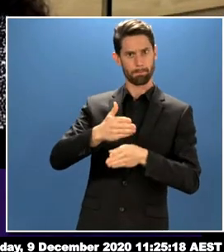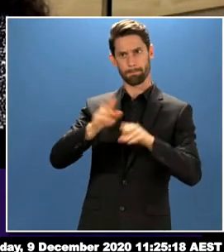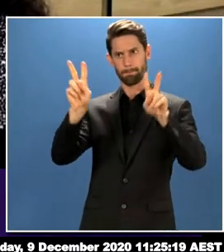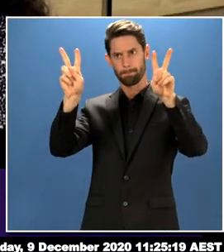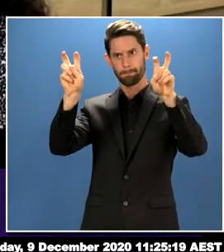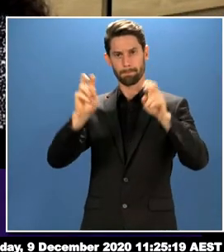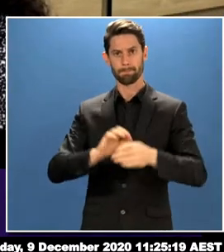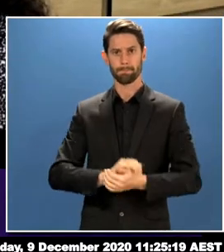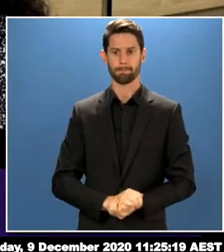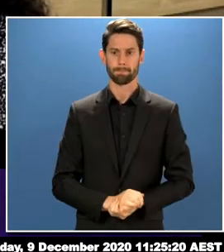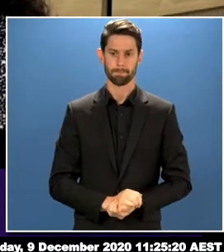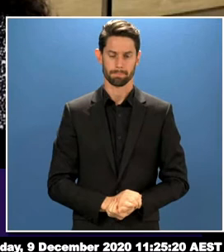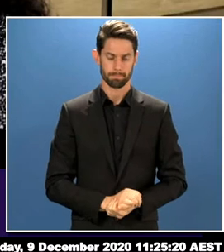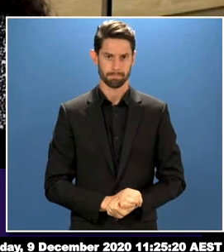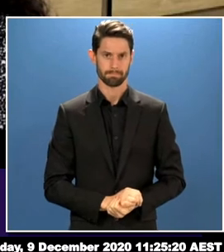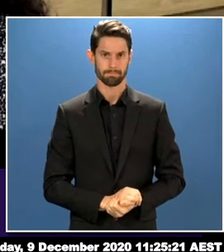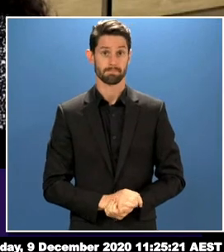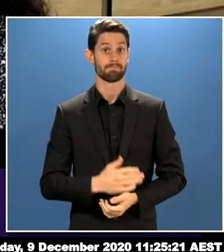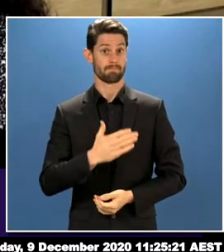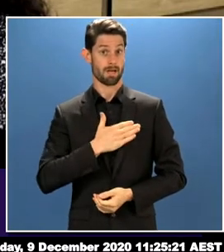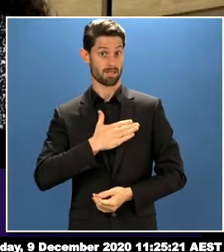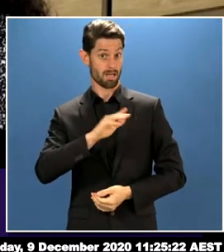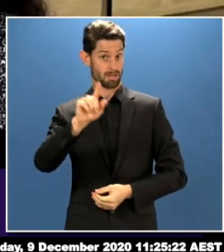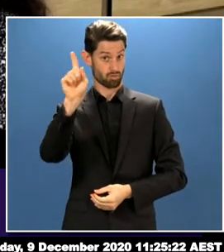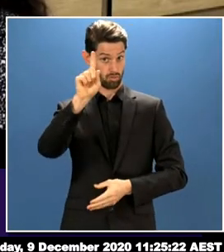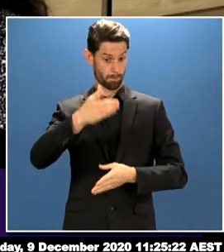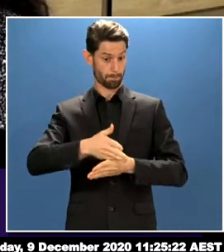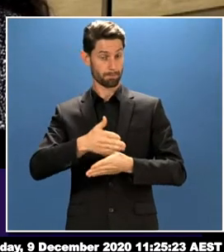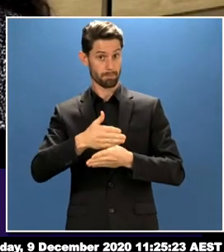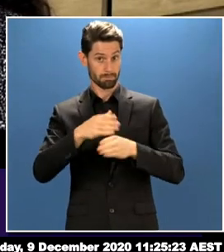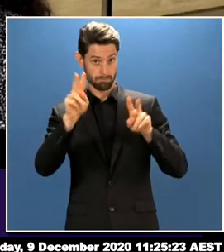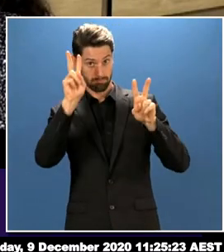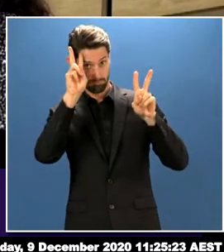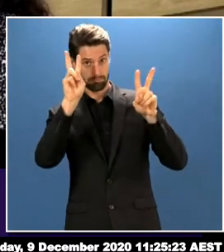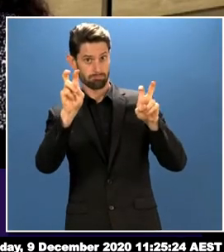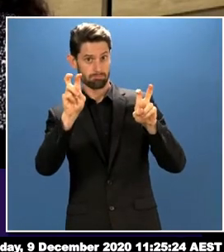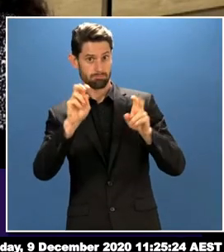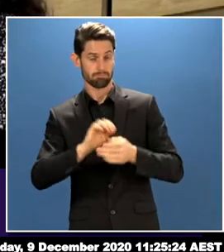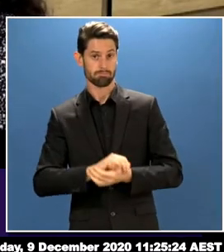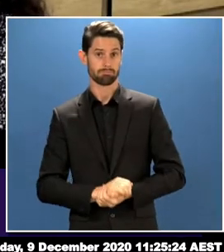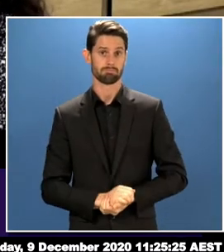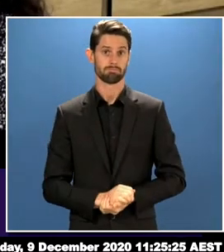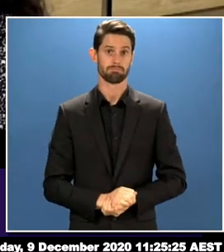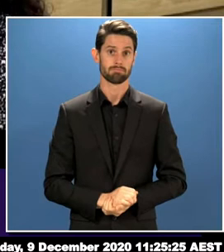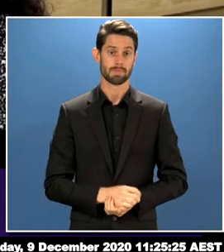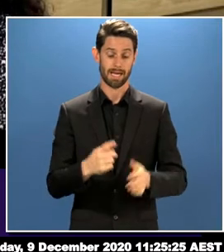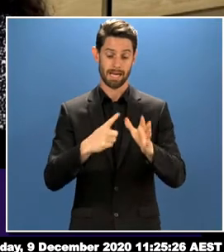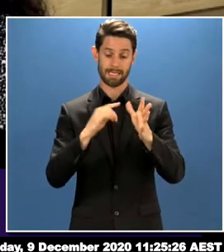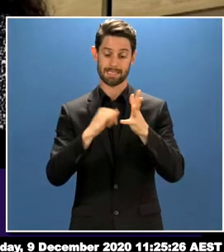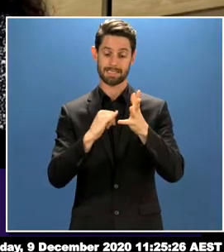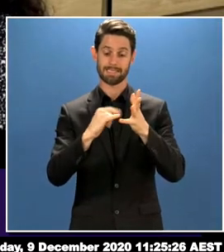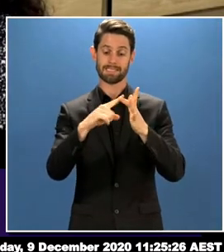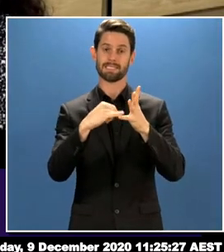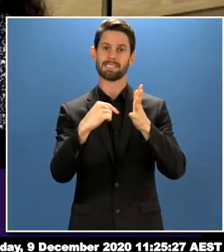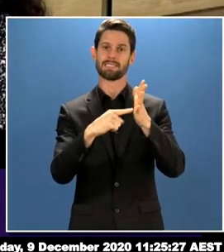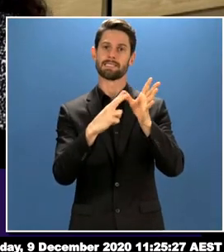My current position is Assistant Commissioner -